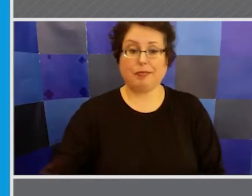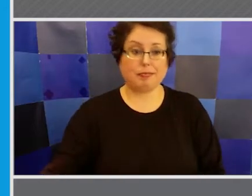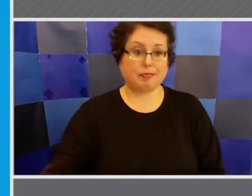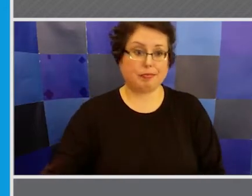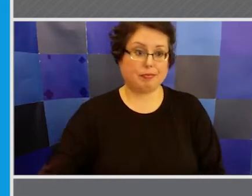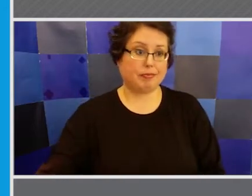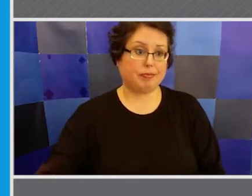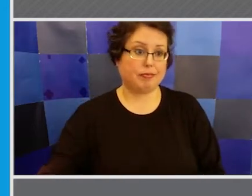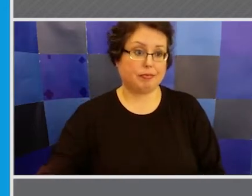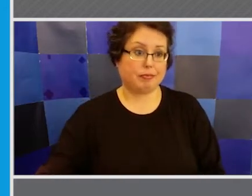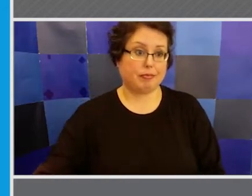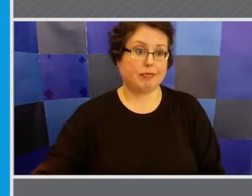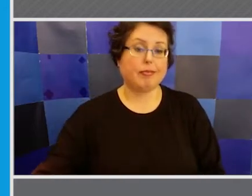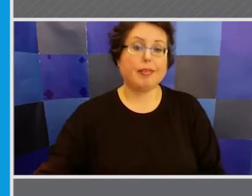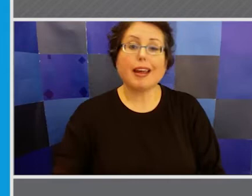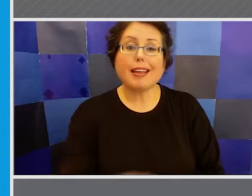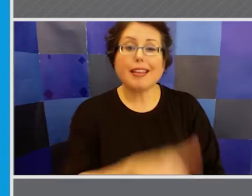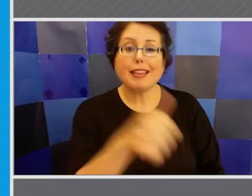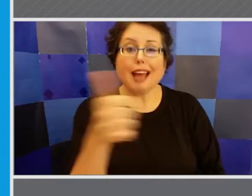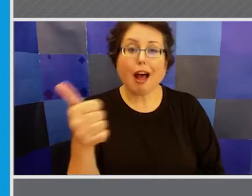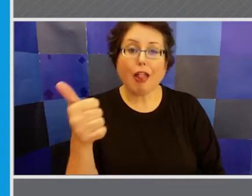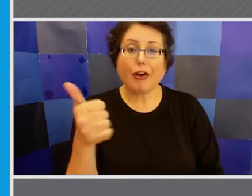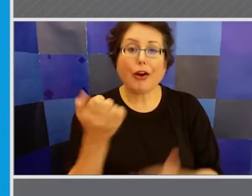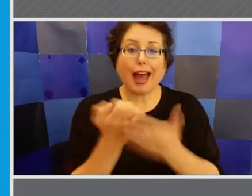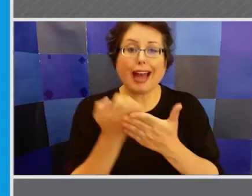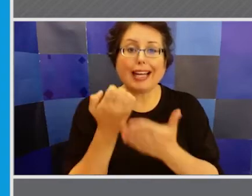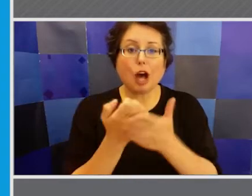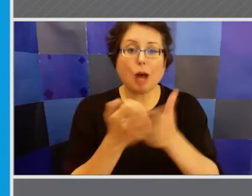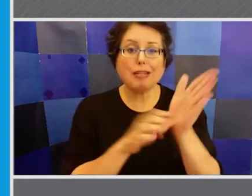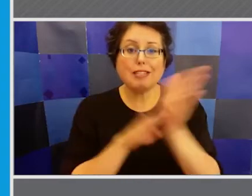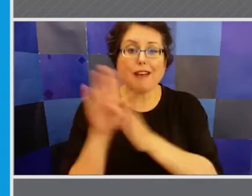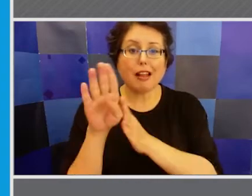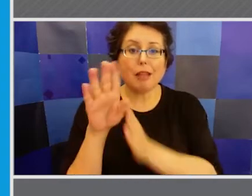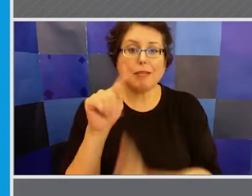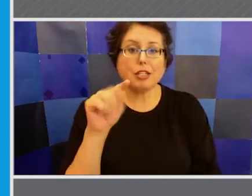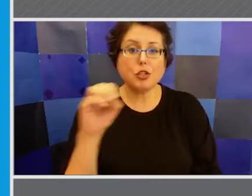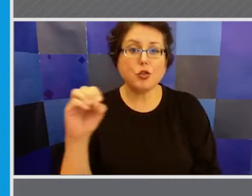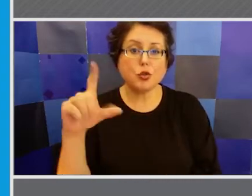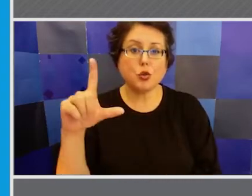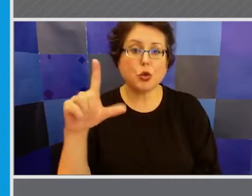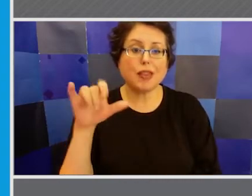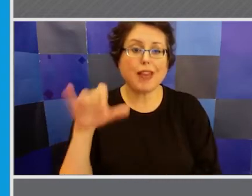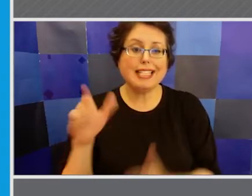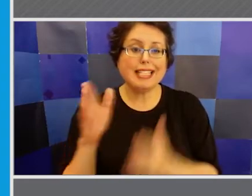The other economic development tool, as the neighborhood economic development network